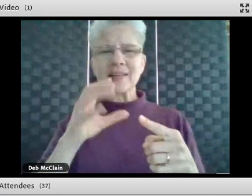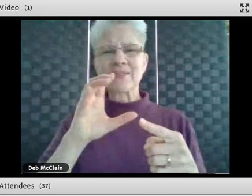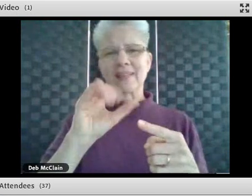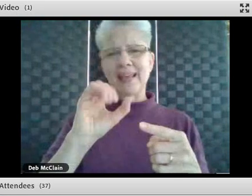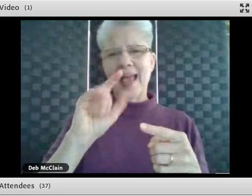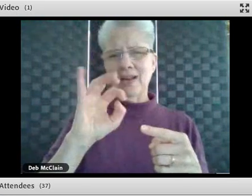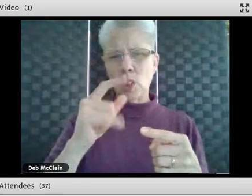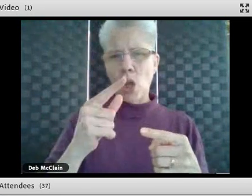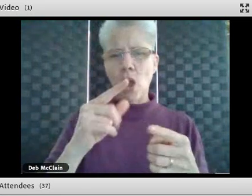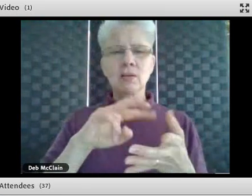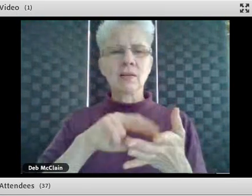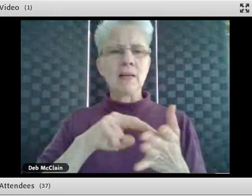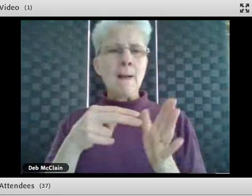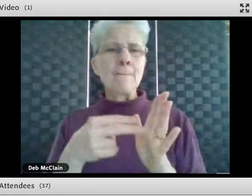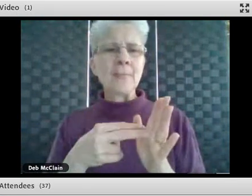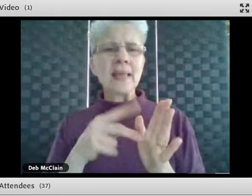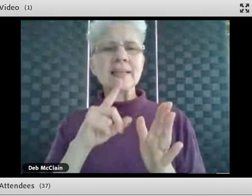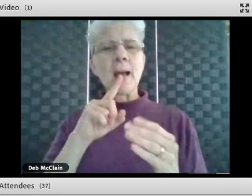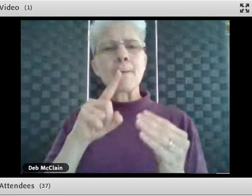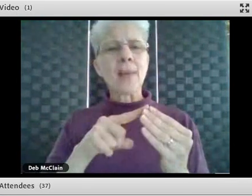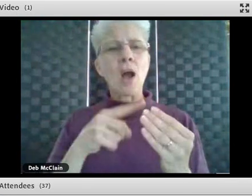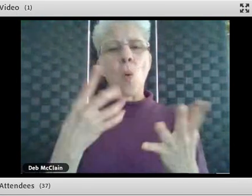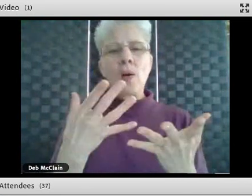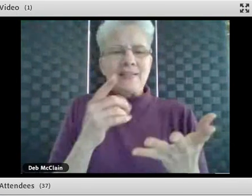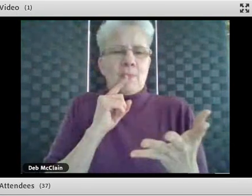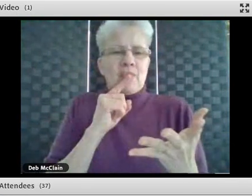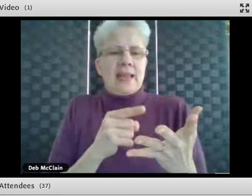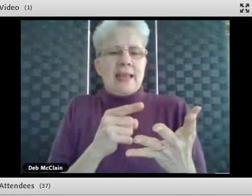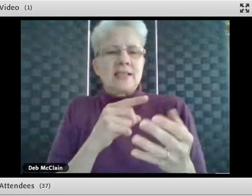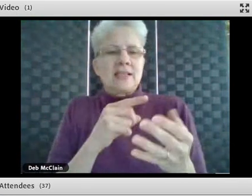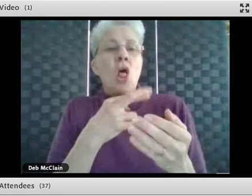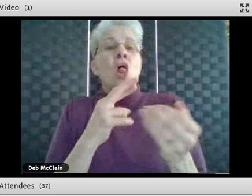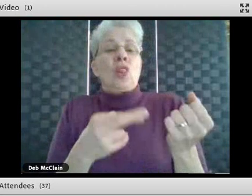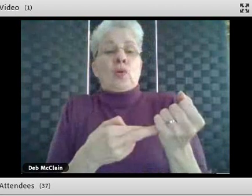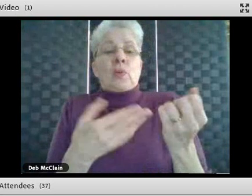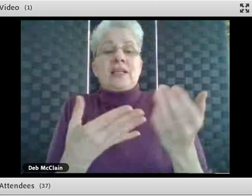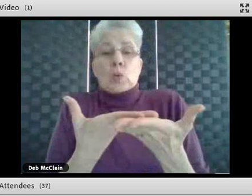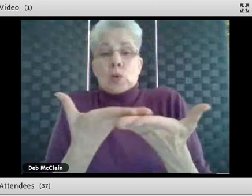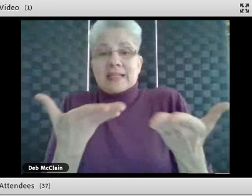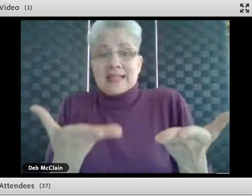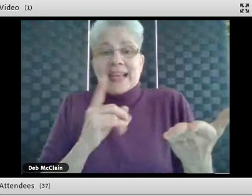the "is-ness," if you will, so what something -- what a resource is versus what it's about.